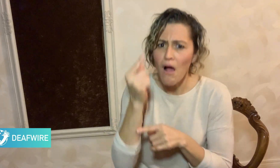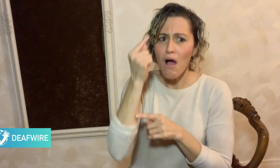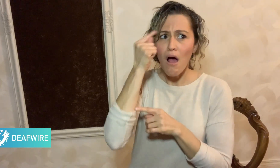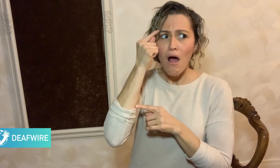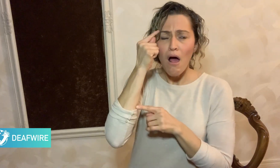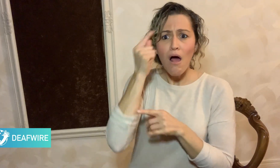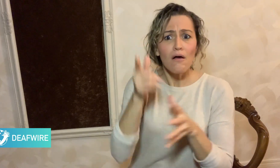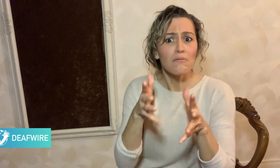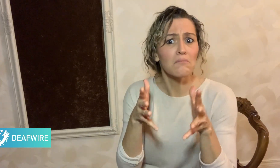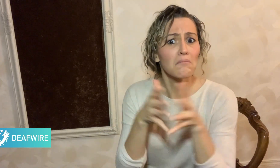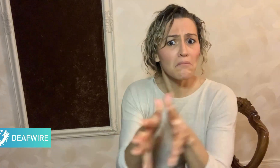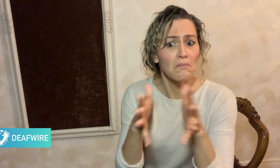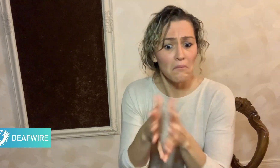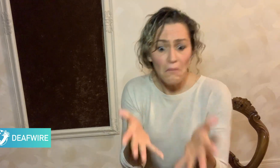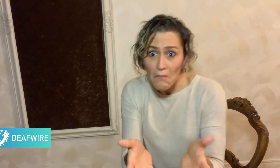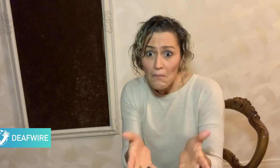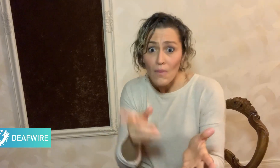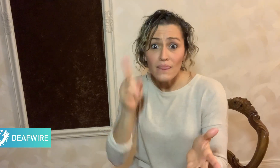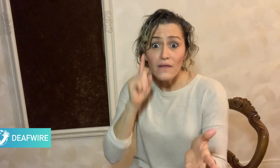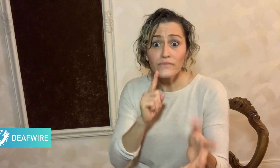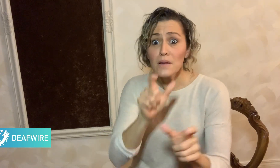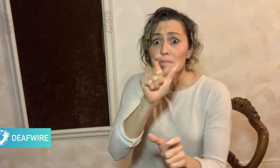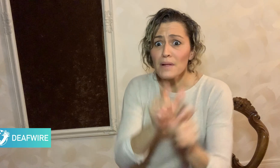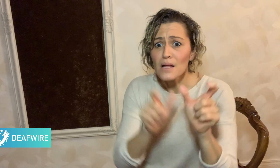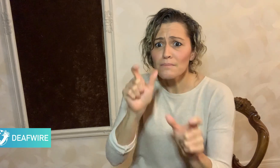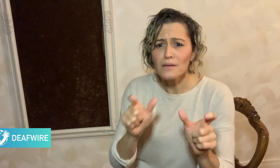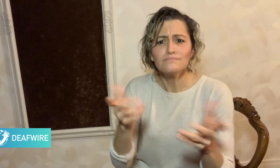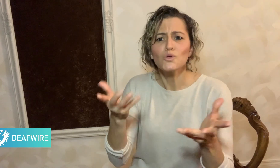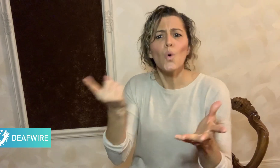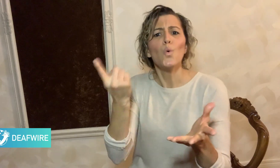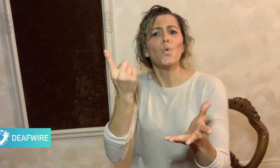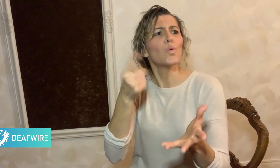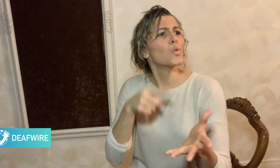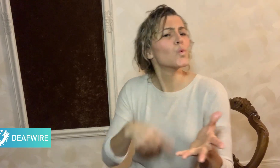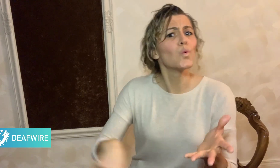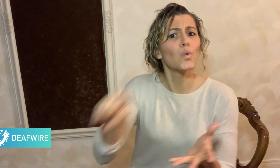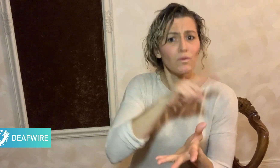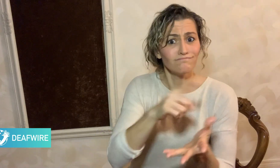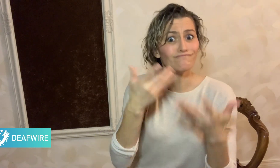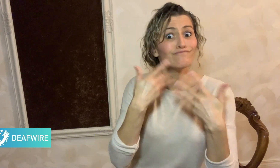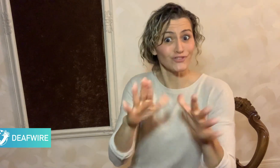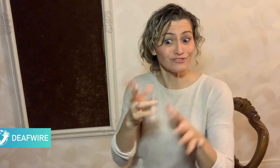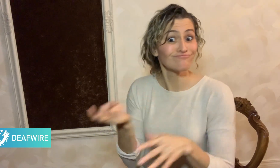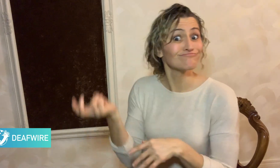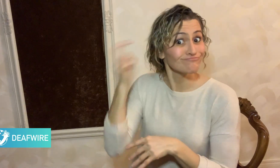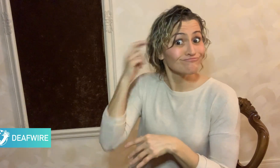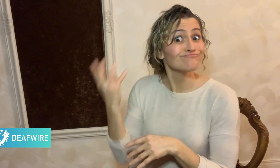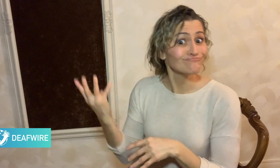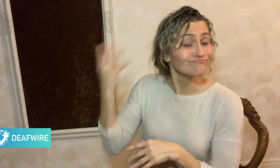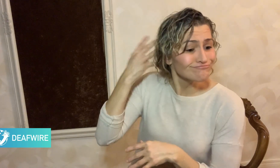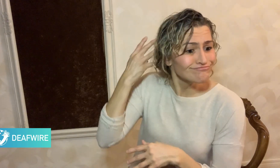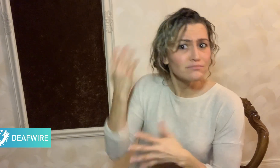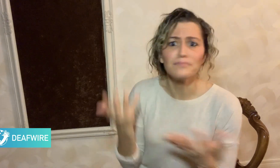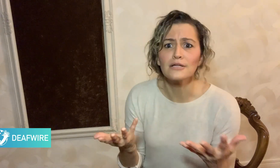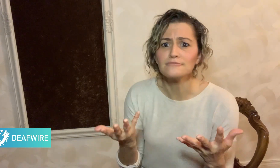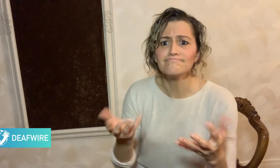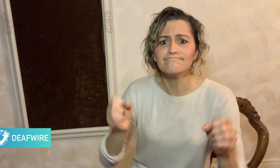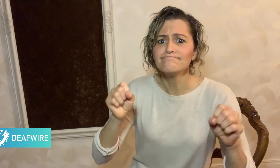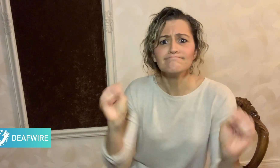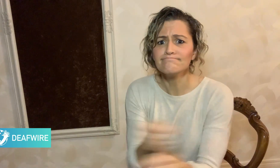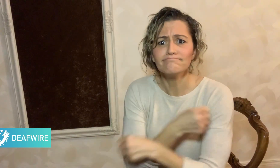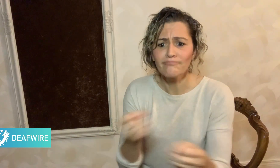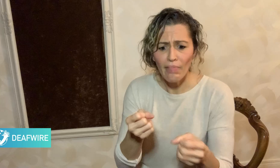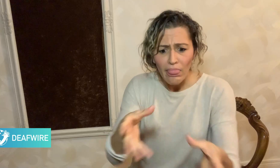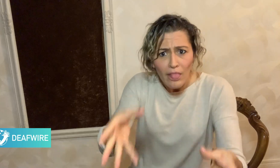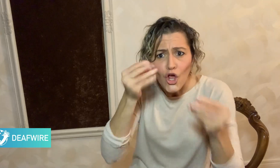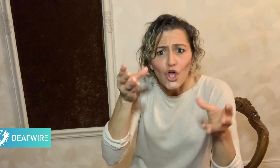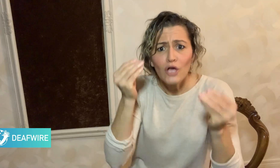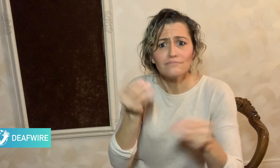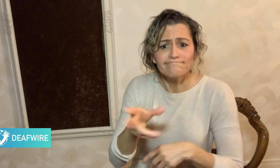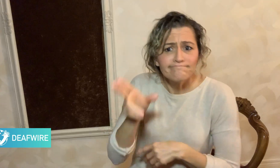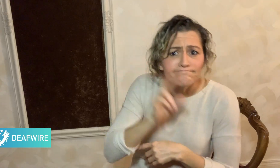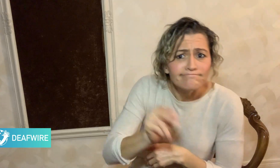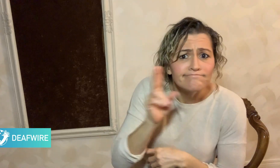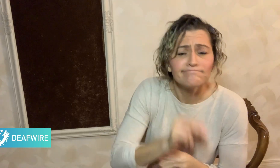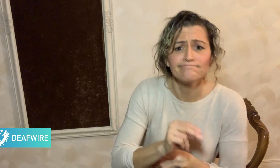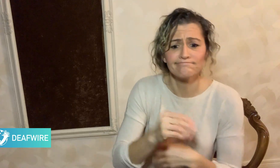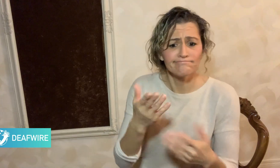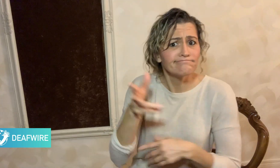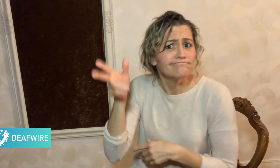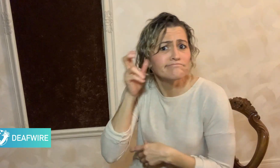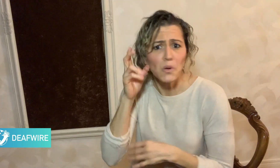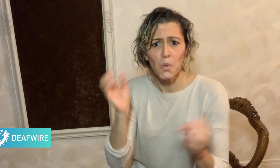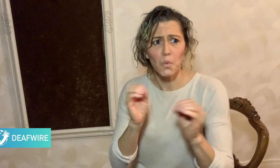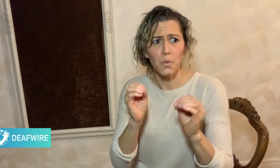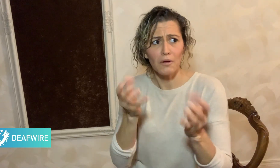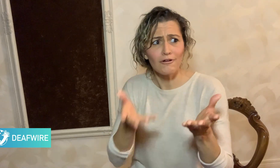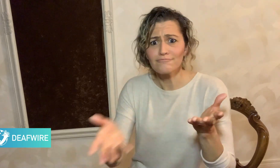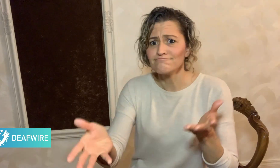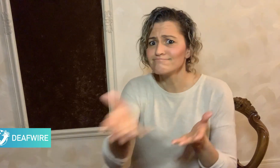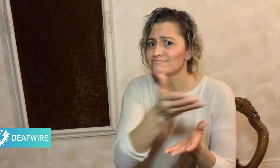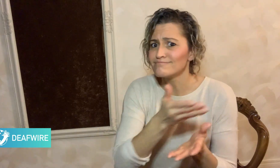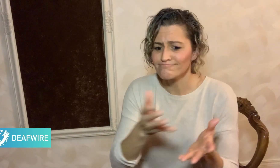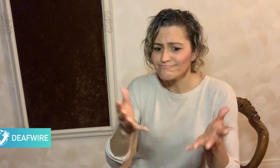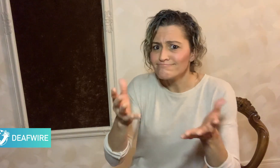It does not consider Deaf people who got a CI but were not able to learn